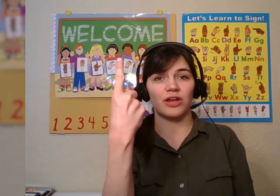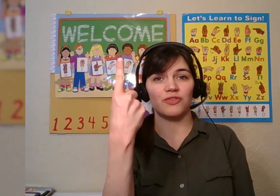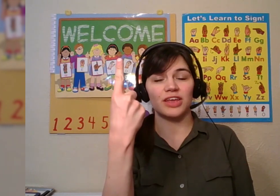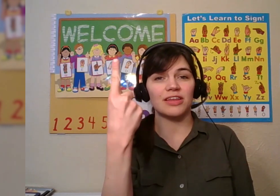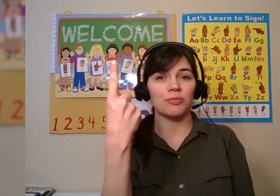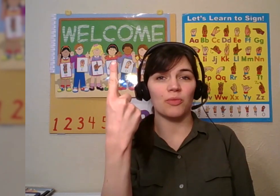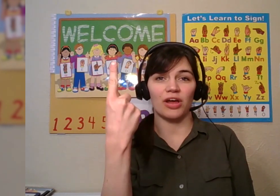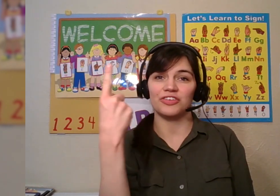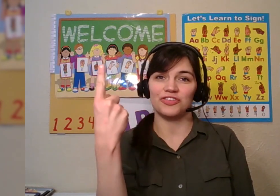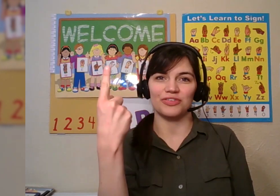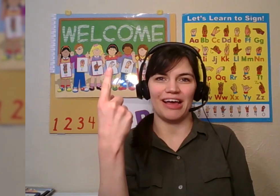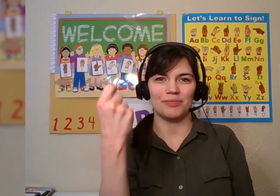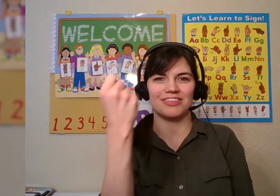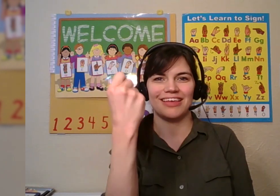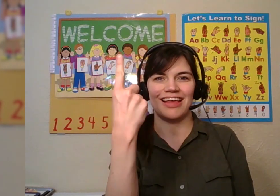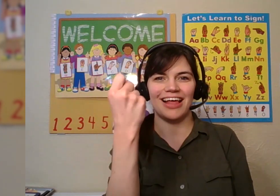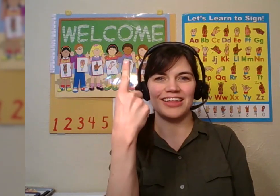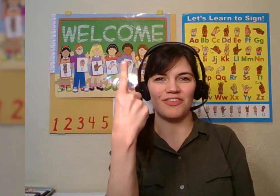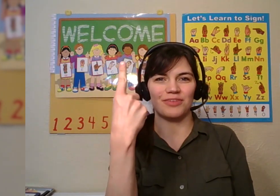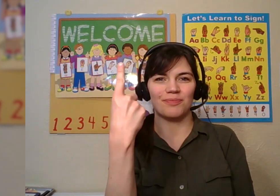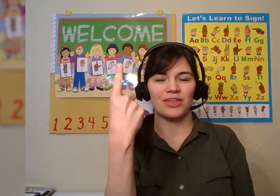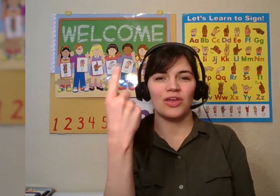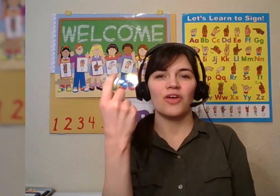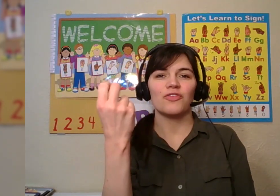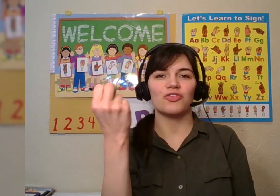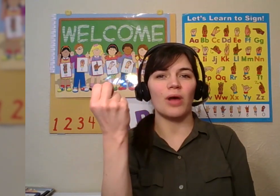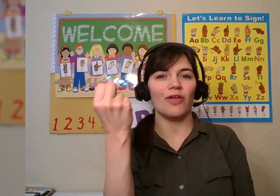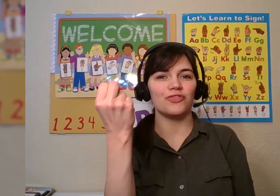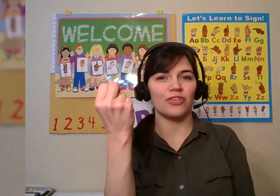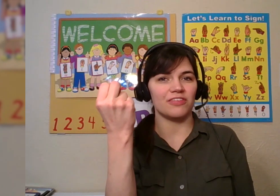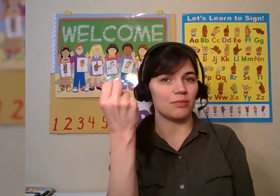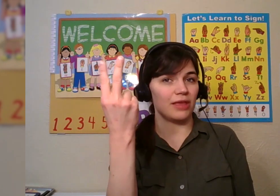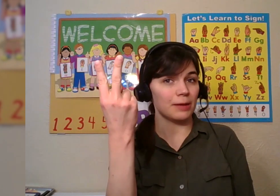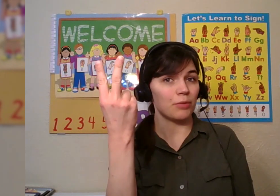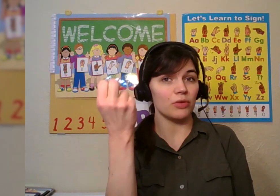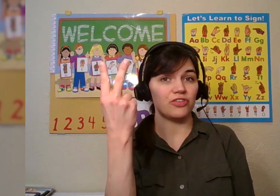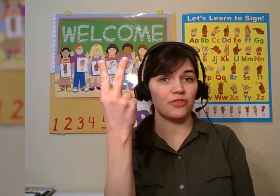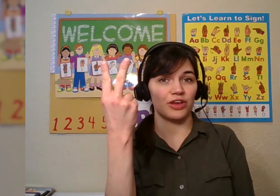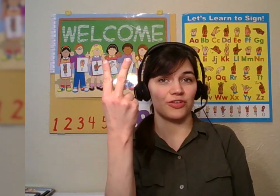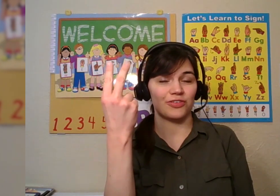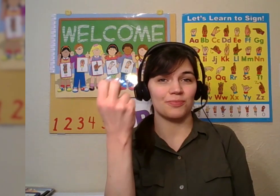flick the number one two times: 11. For 12, do the same thing, but with two fingers: